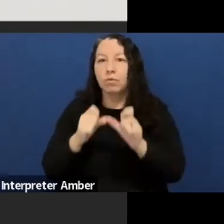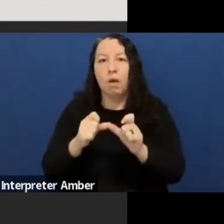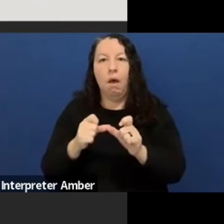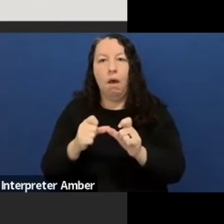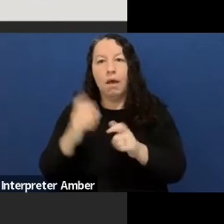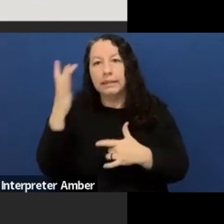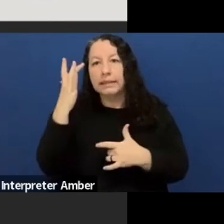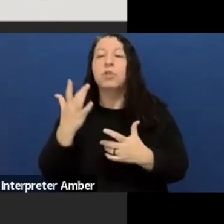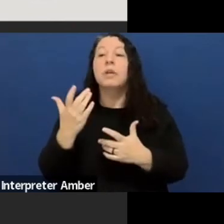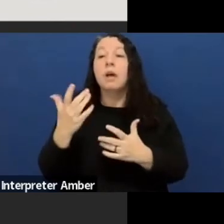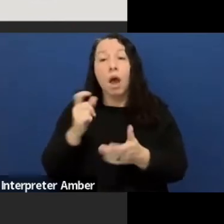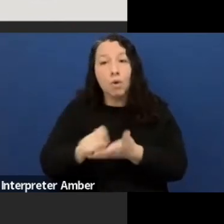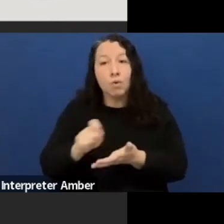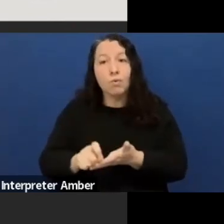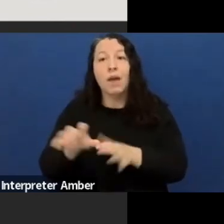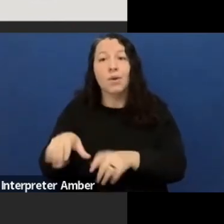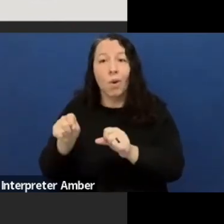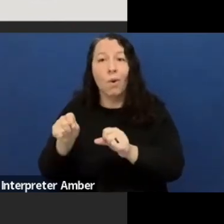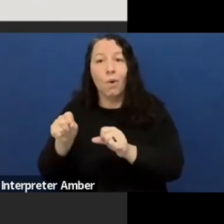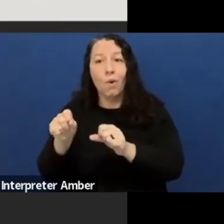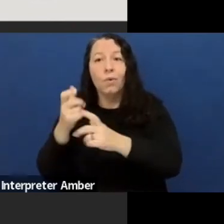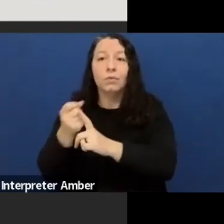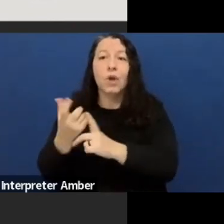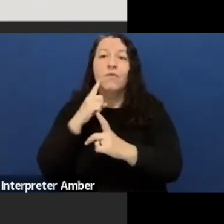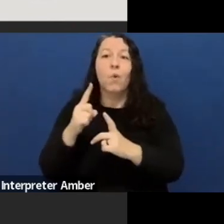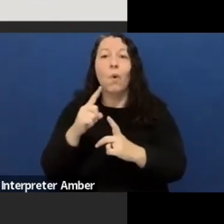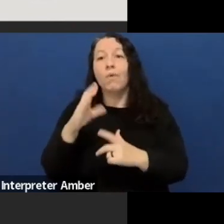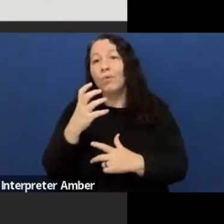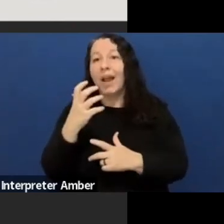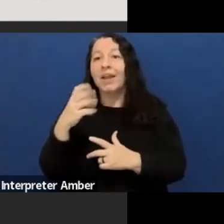complex chronic conditions. I write and host conversations for the cranky queer guide to